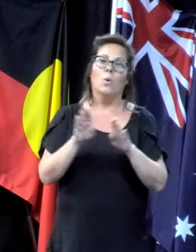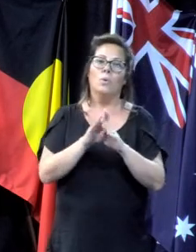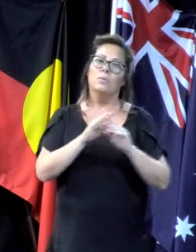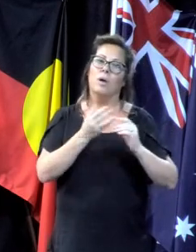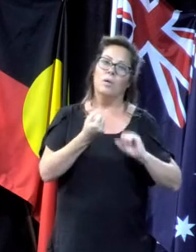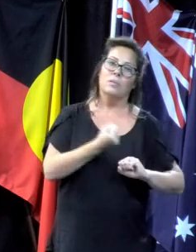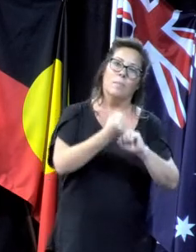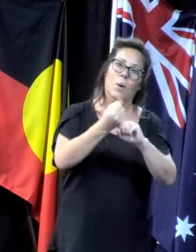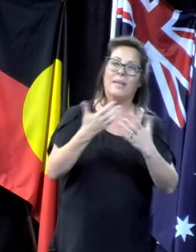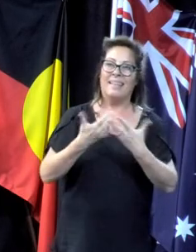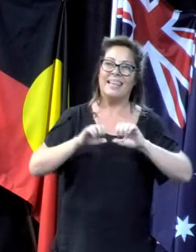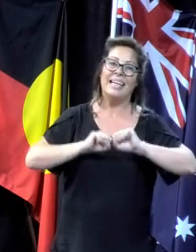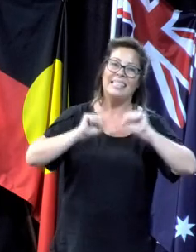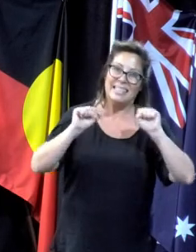administration changes that can occur.